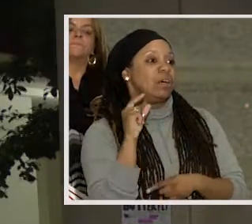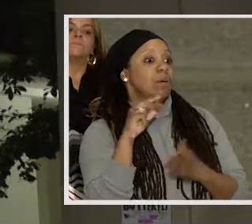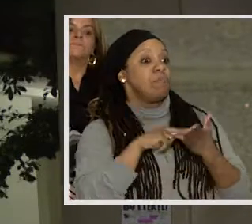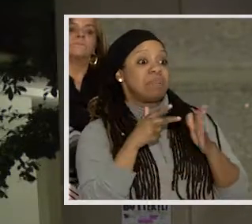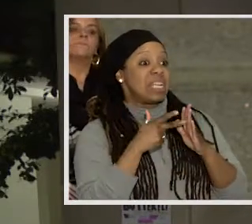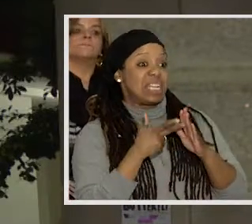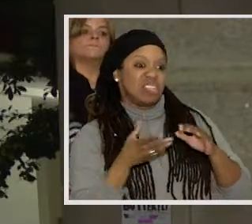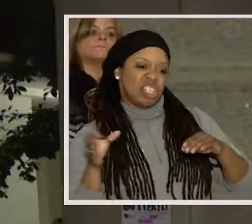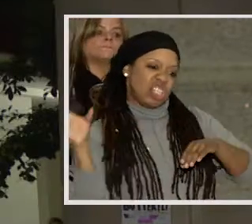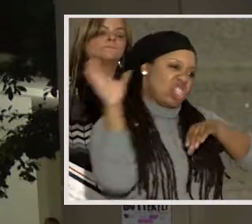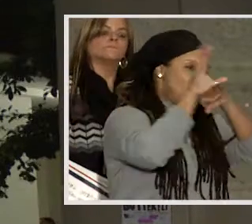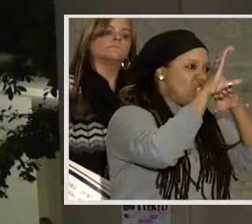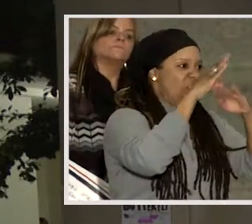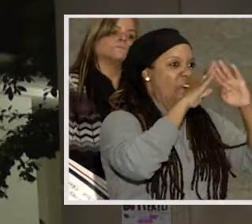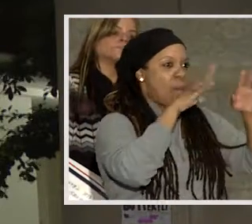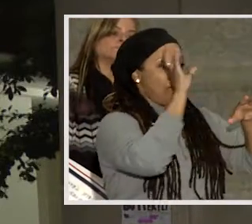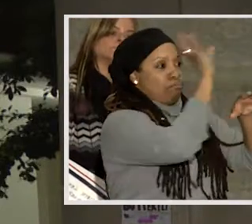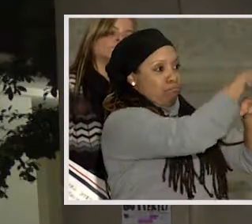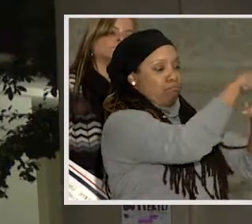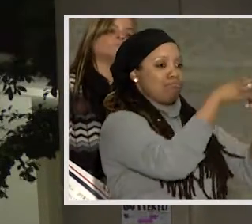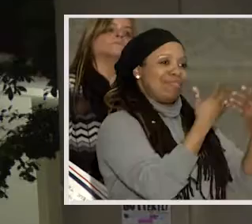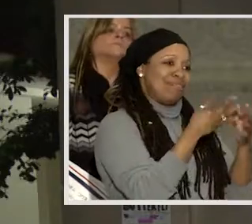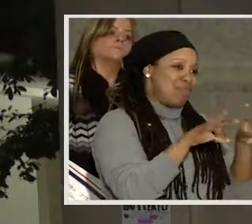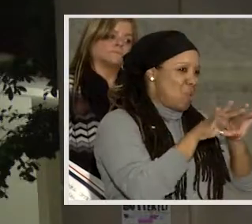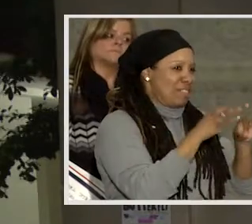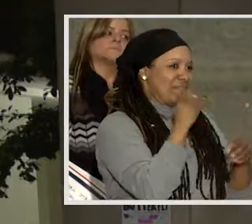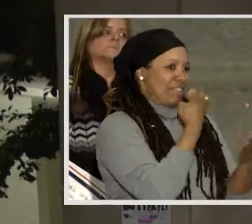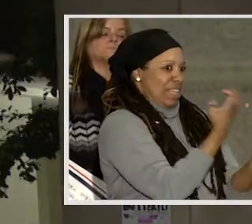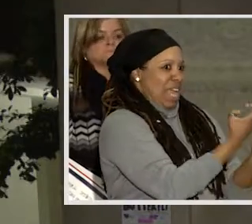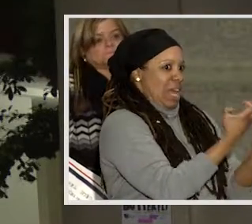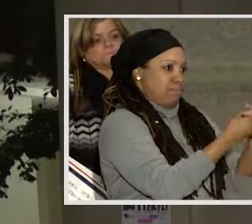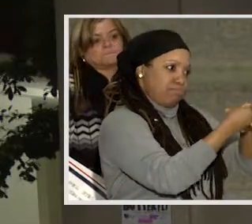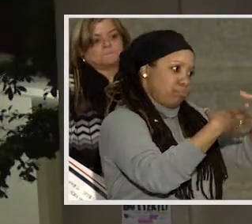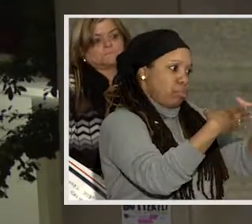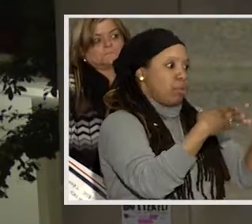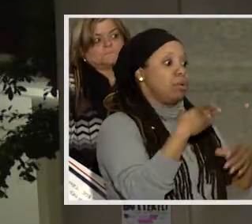YOU ACTUALLY SAVE MONEY BY DOING THE RIGHT THING AND PUTTING PEOPLE INTO HOUSING.